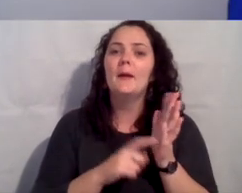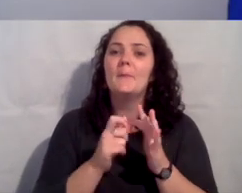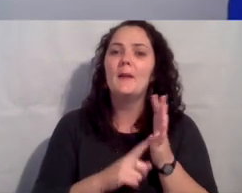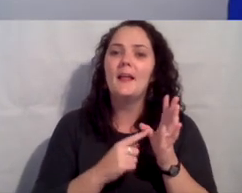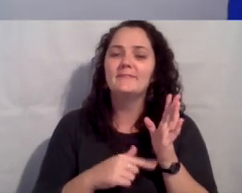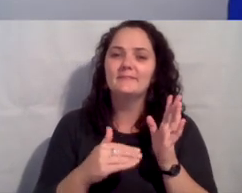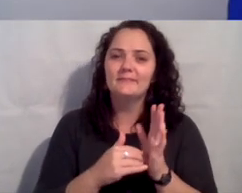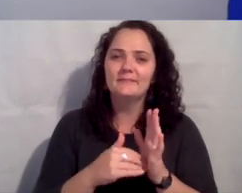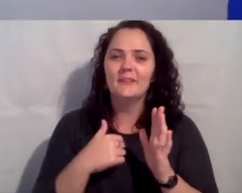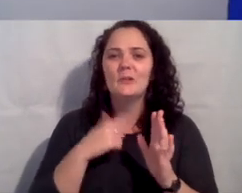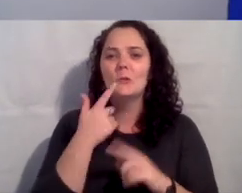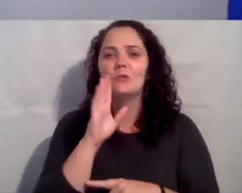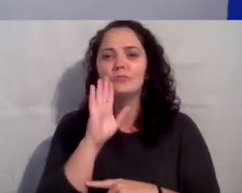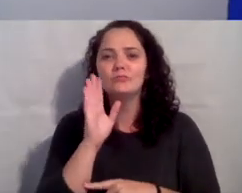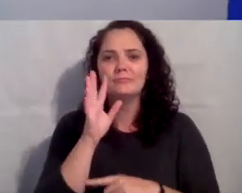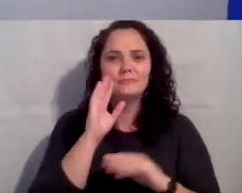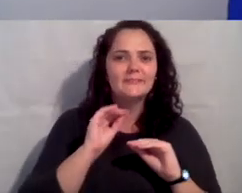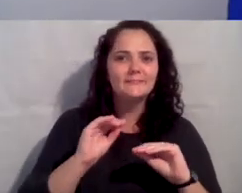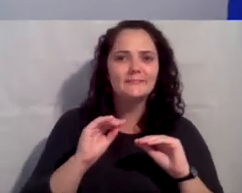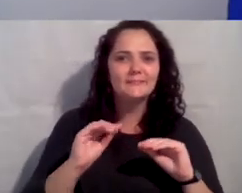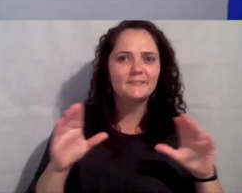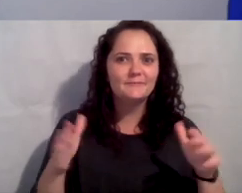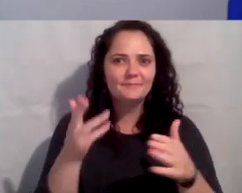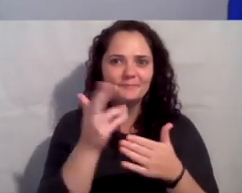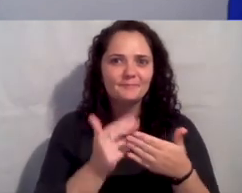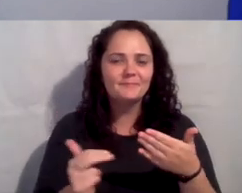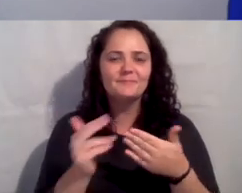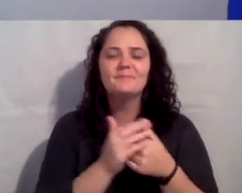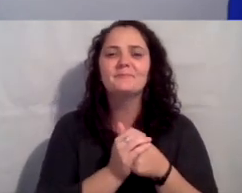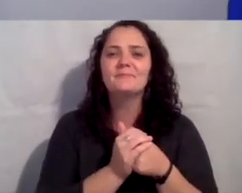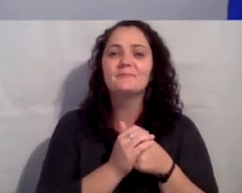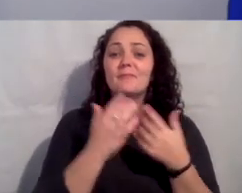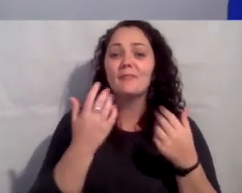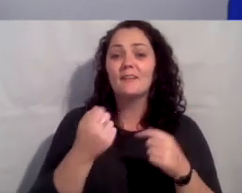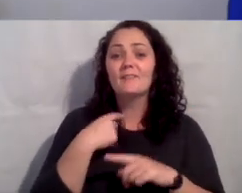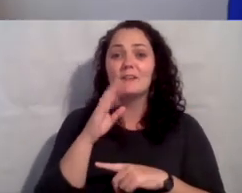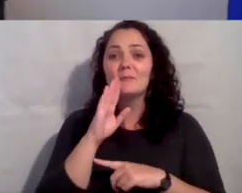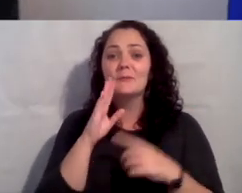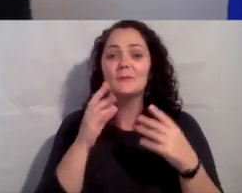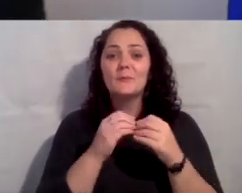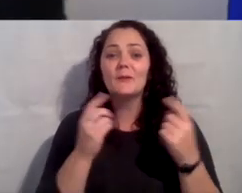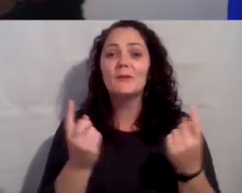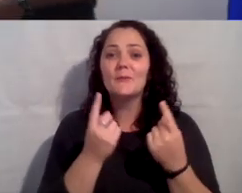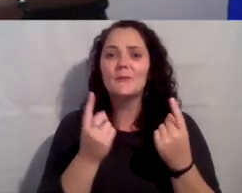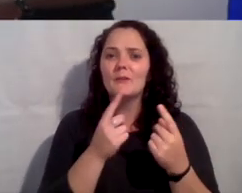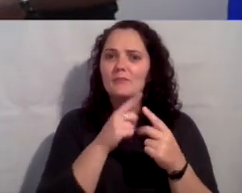I’m going to be presenting the workshop here for you this evening and I am going to be presenting along with our outstanding models